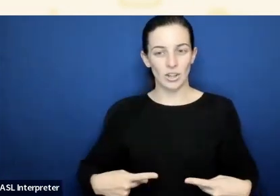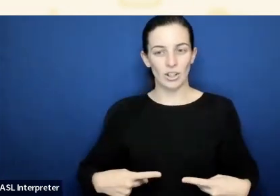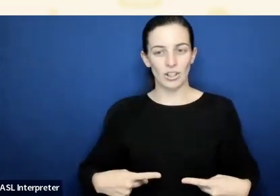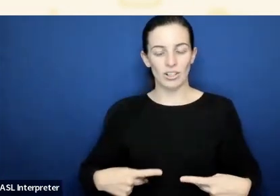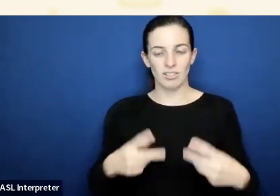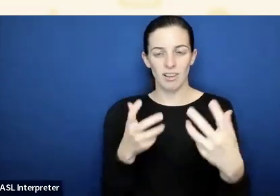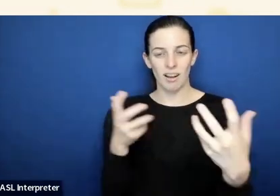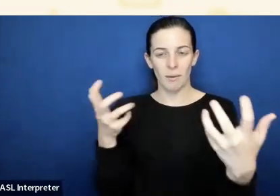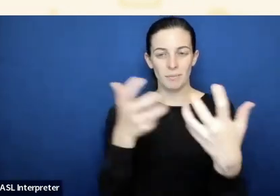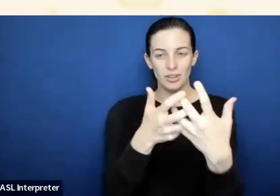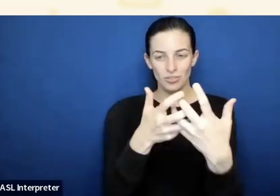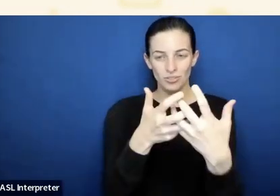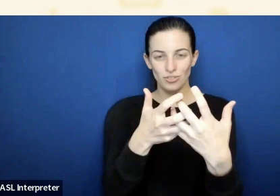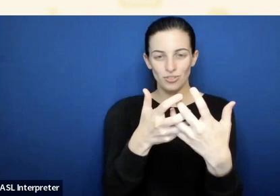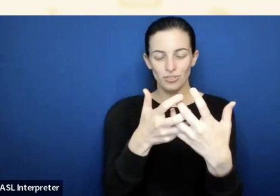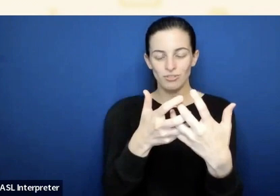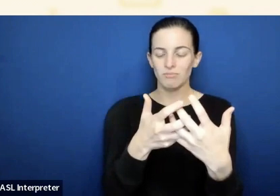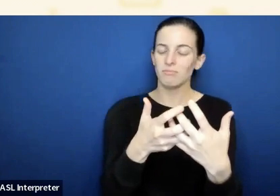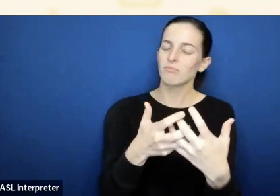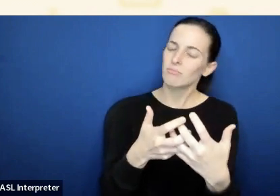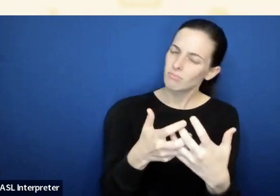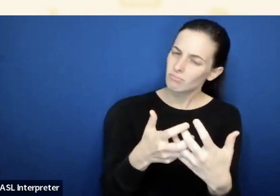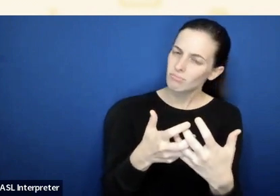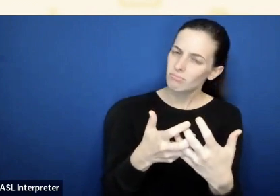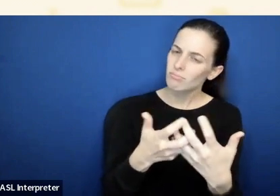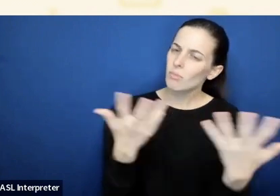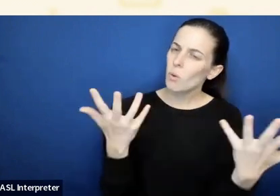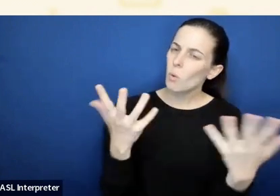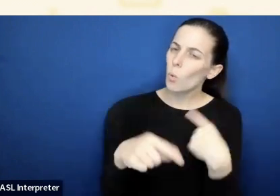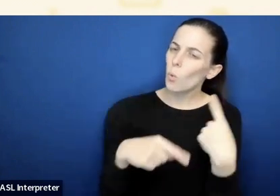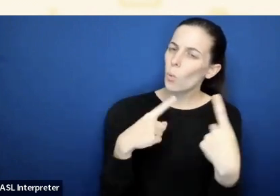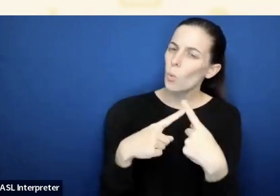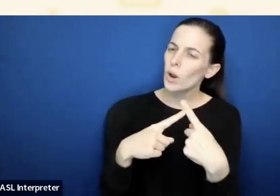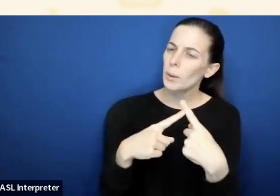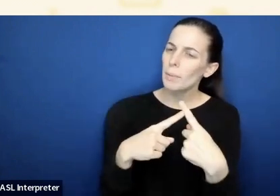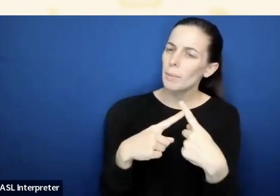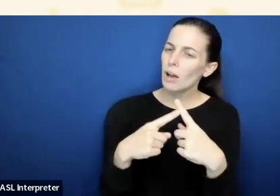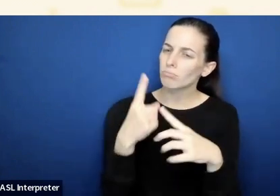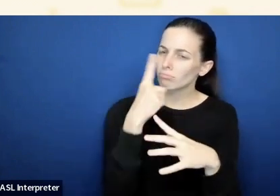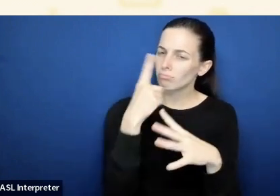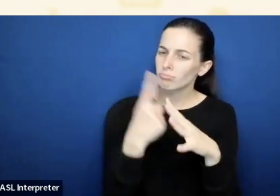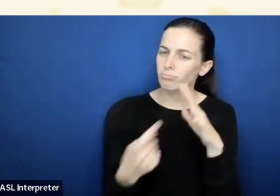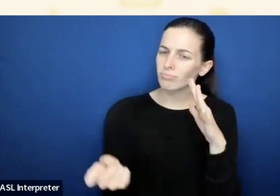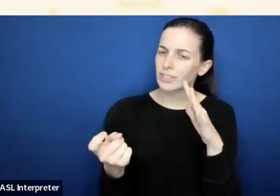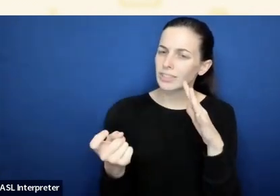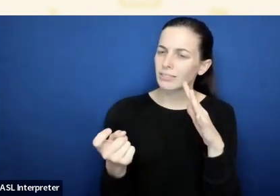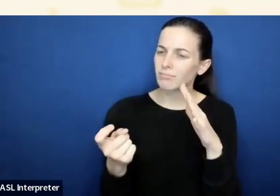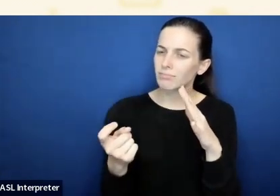But what about those invisible illnesses and chronic disabilities?